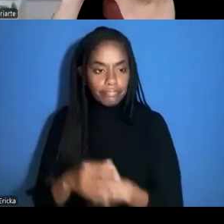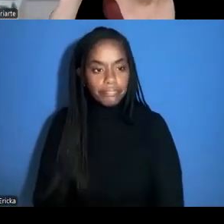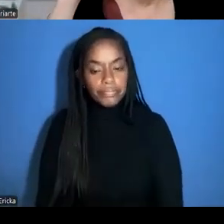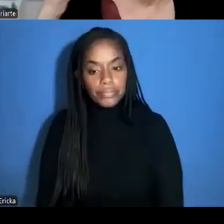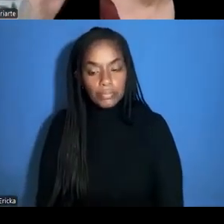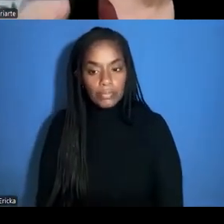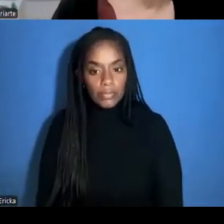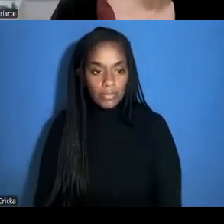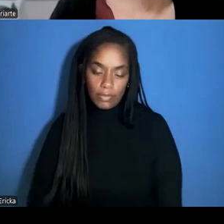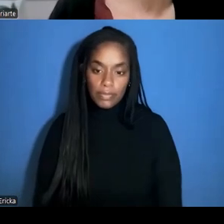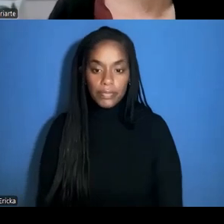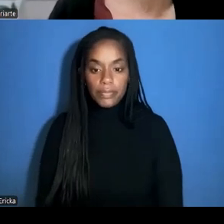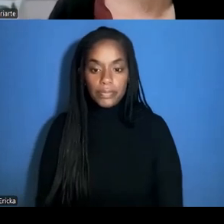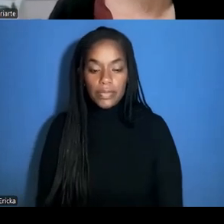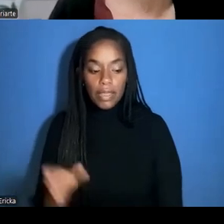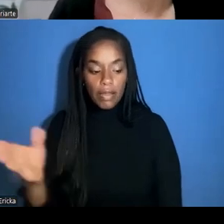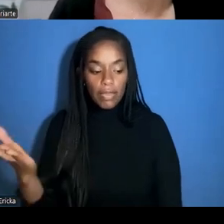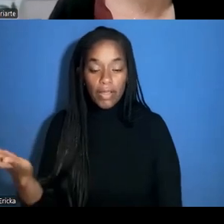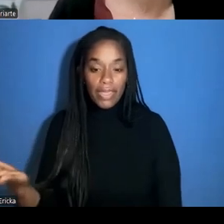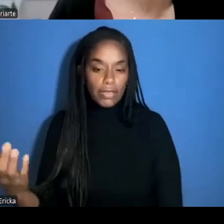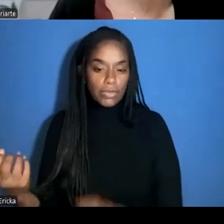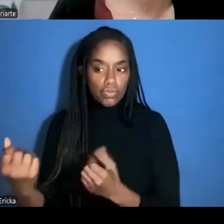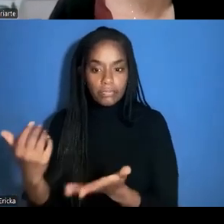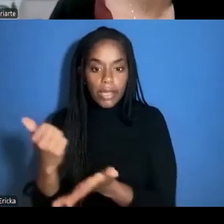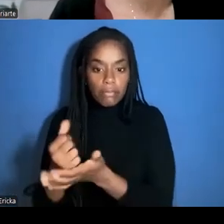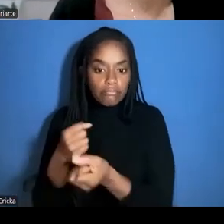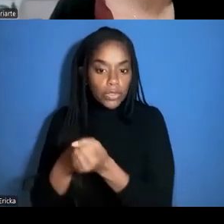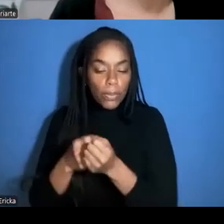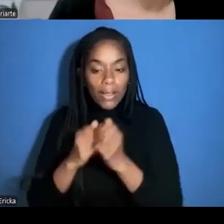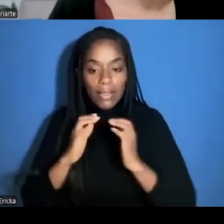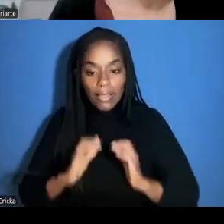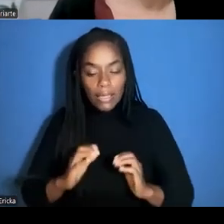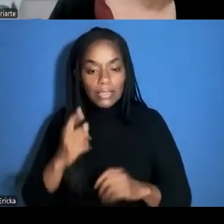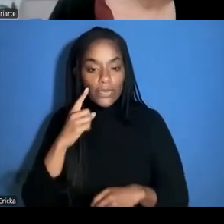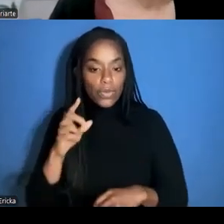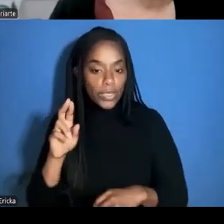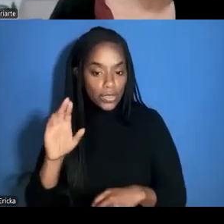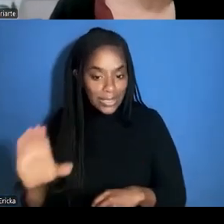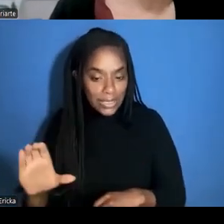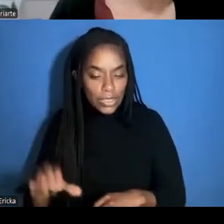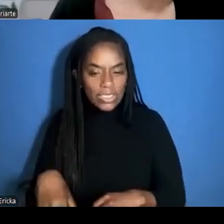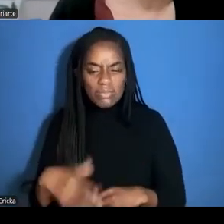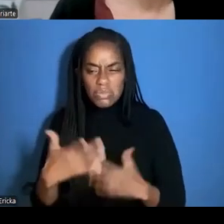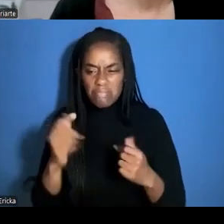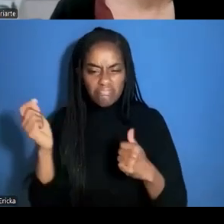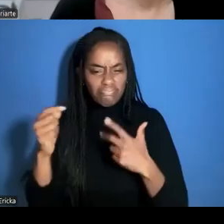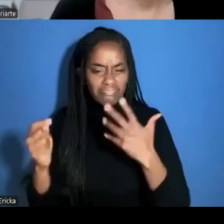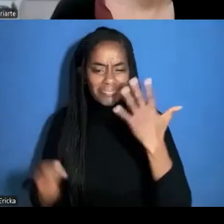they're there to assist, clients of Regional Centers with all kinds of matters, including matters